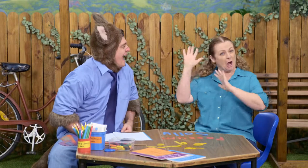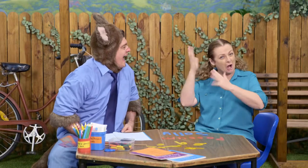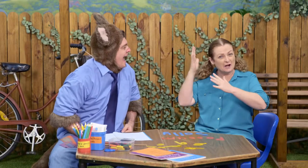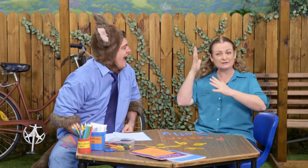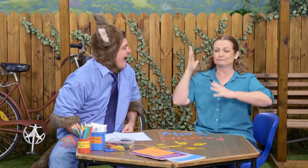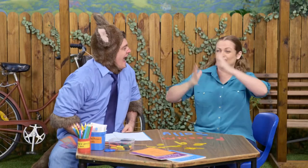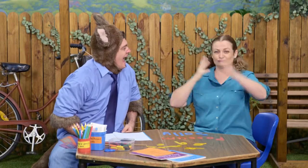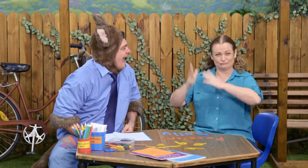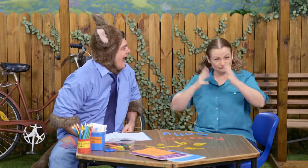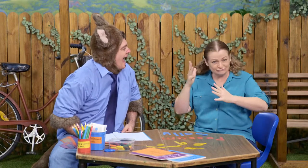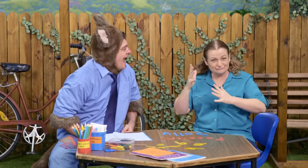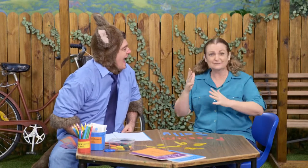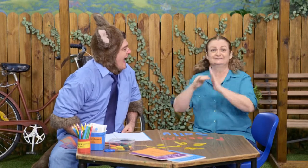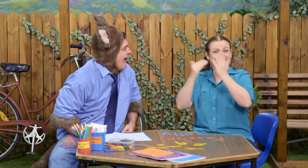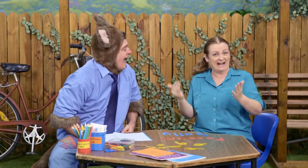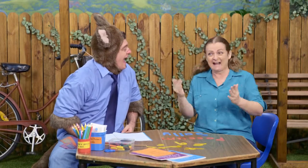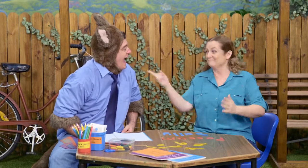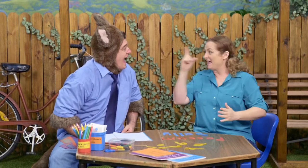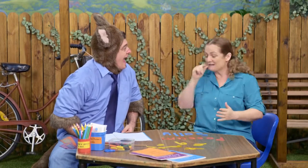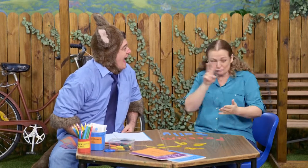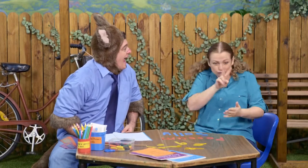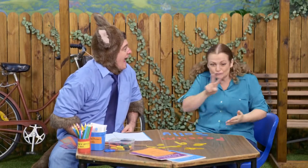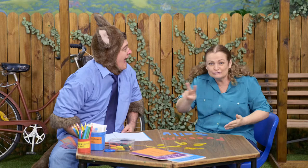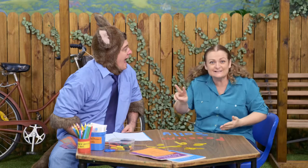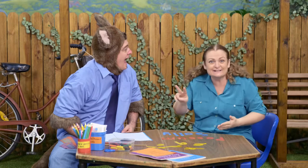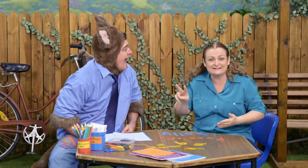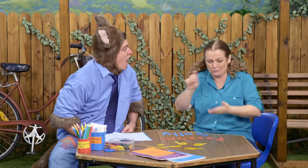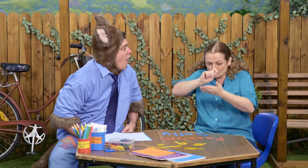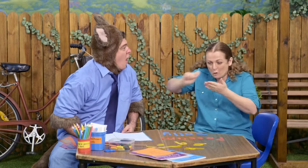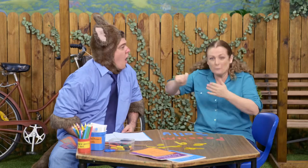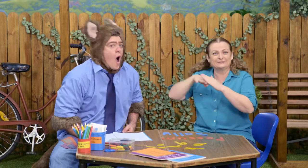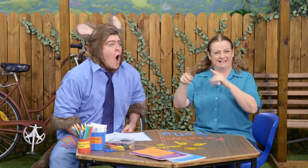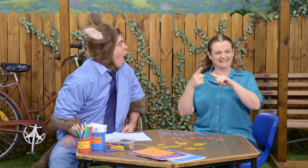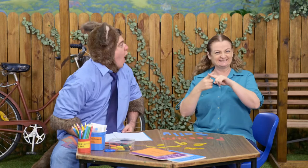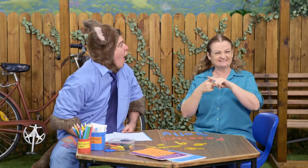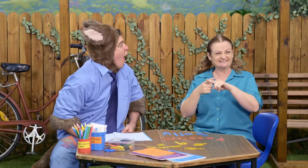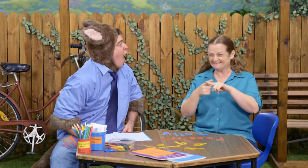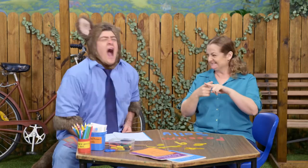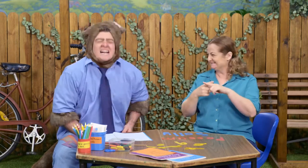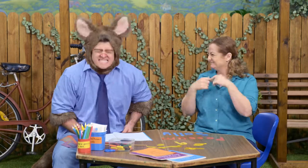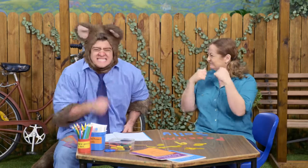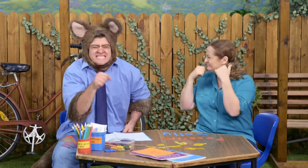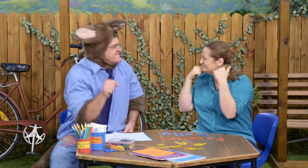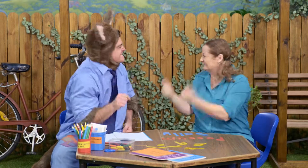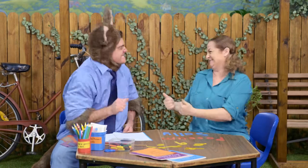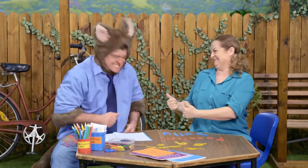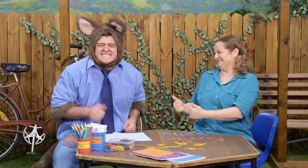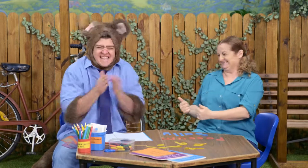Now you know how to sign them in Auslan and you can read them and write them in English. That's great, Possum.